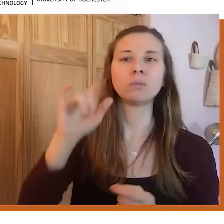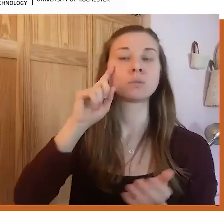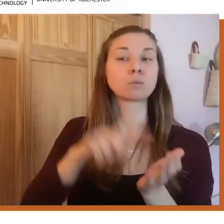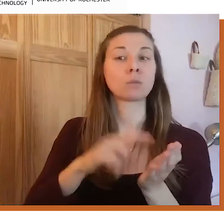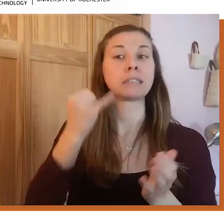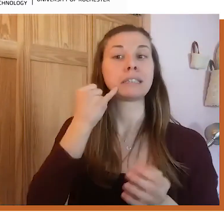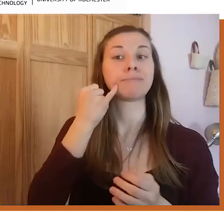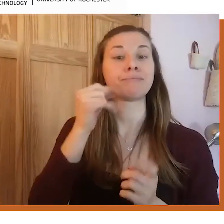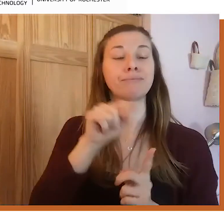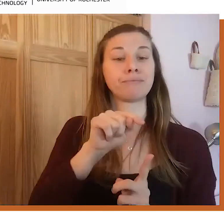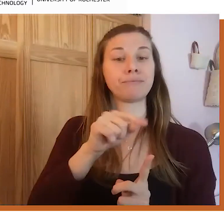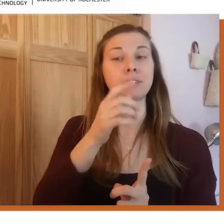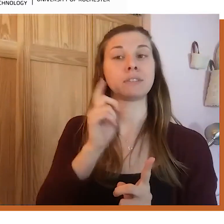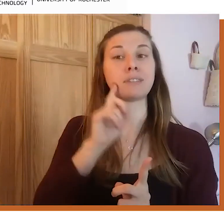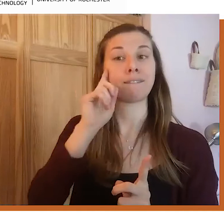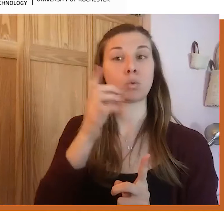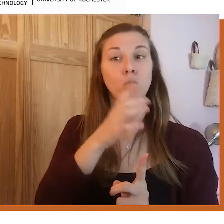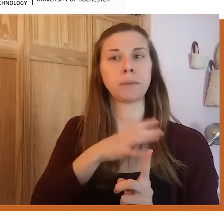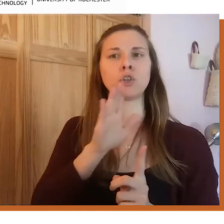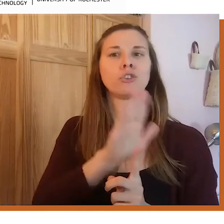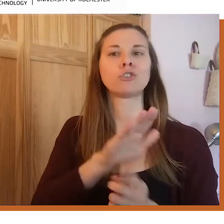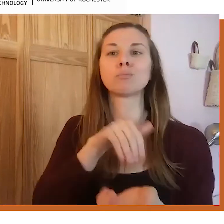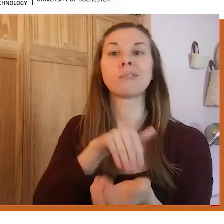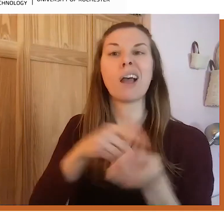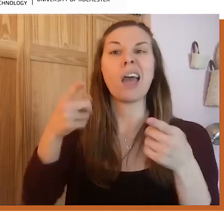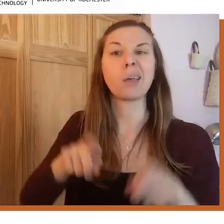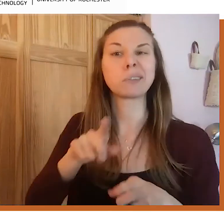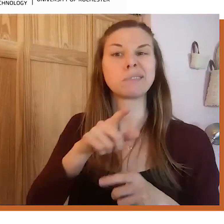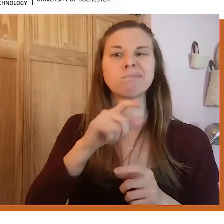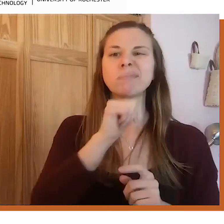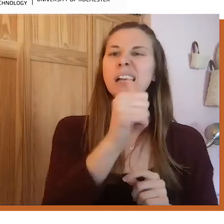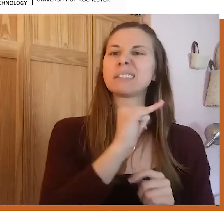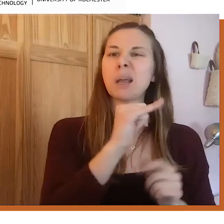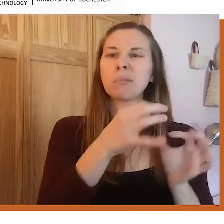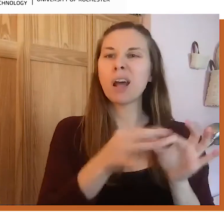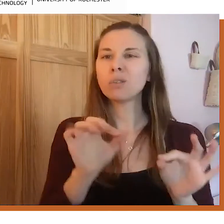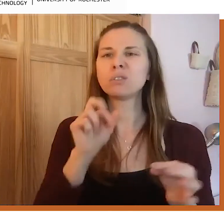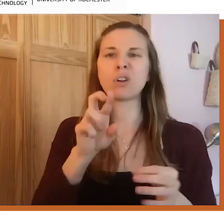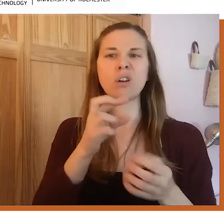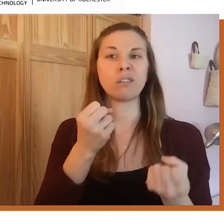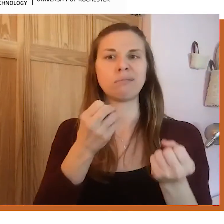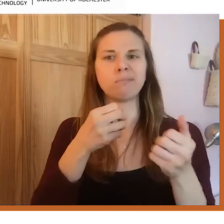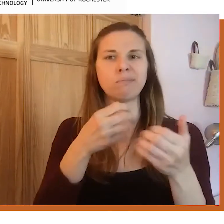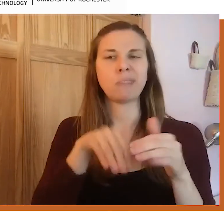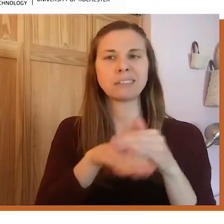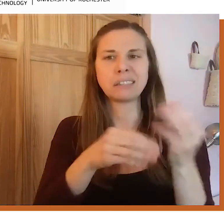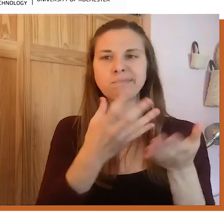we have also seen that Deaf women may not have the same access to language or same access to health information